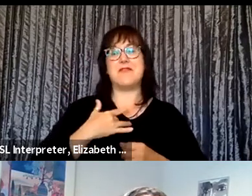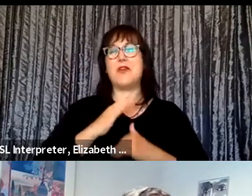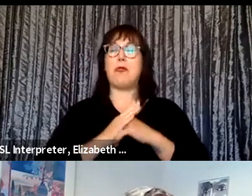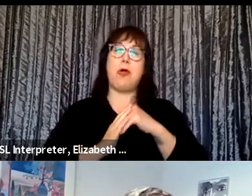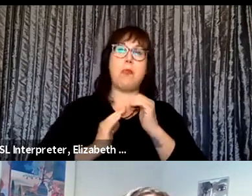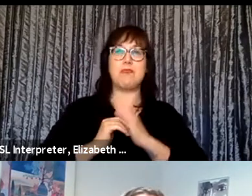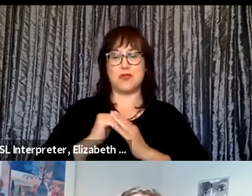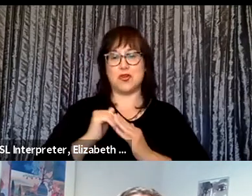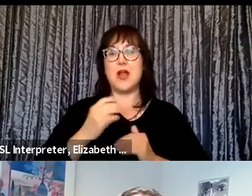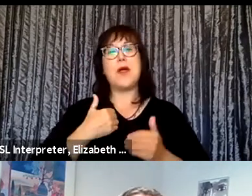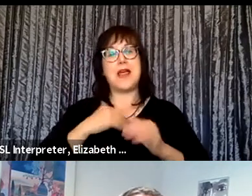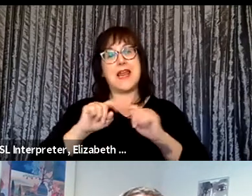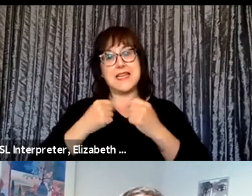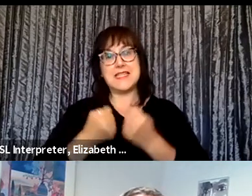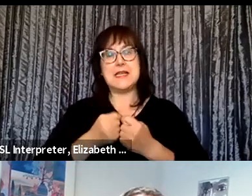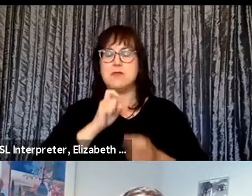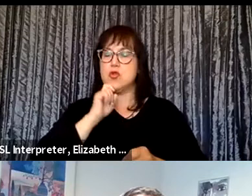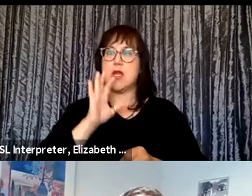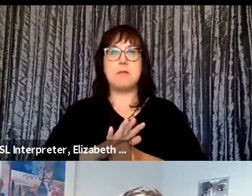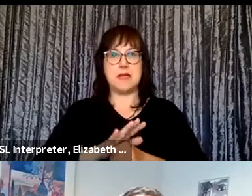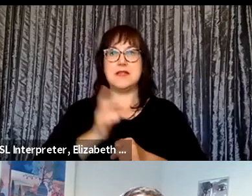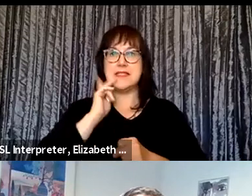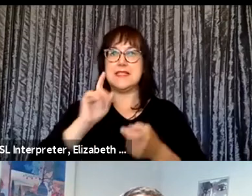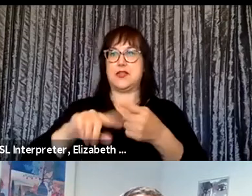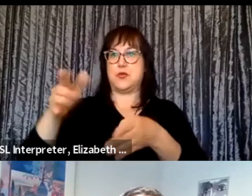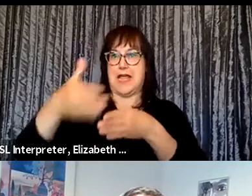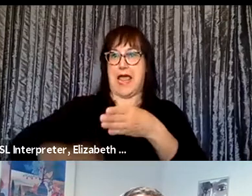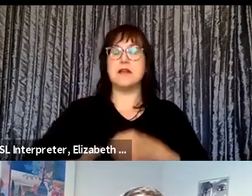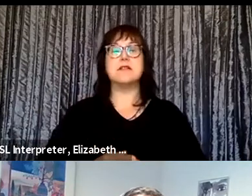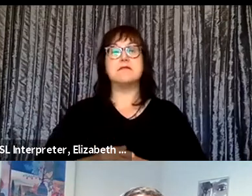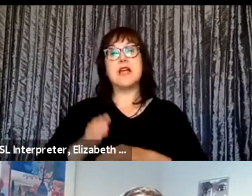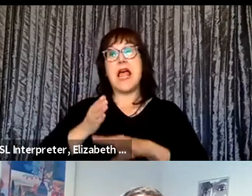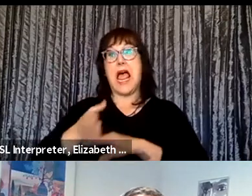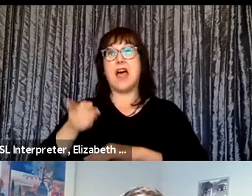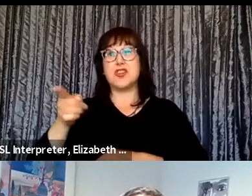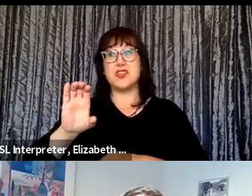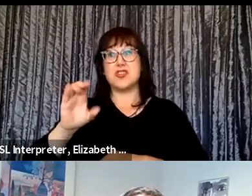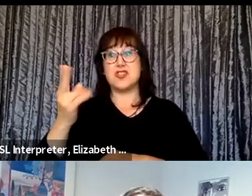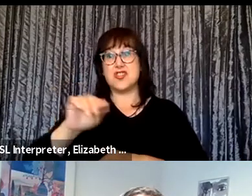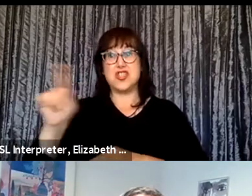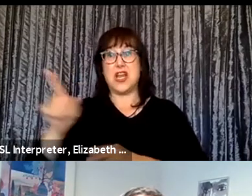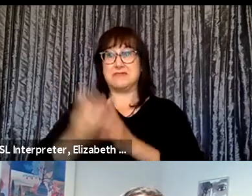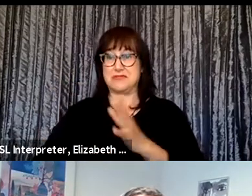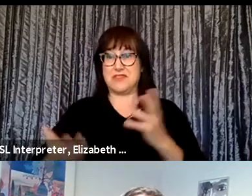who was committed to see it through. After she passed, it was pretty brutal, honestly,